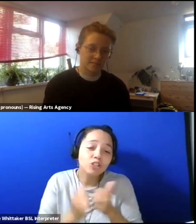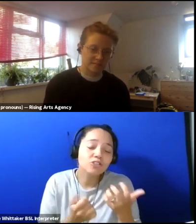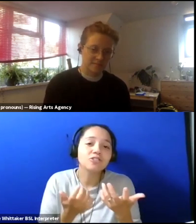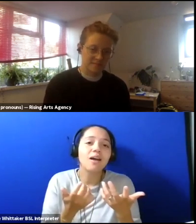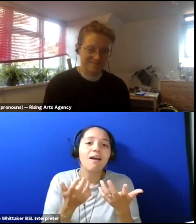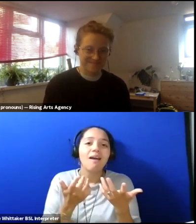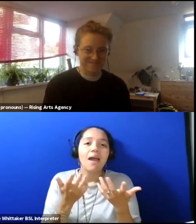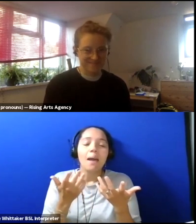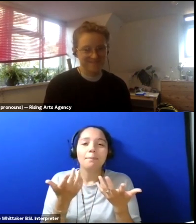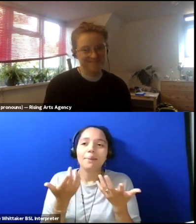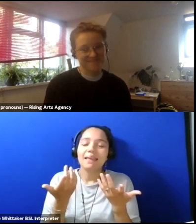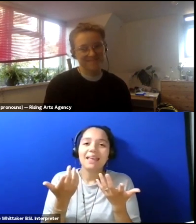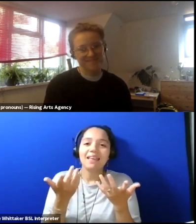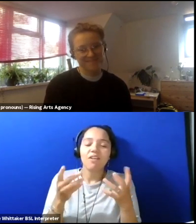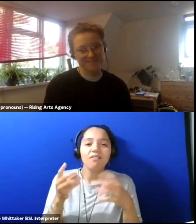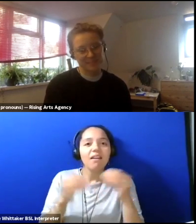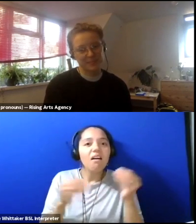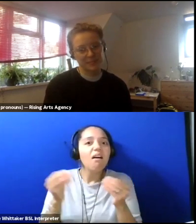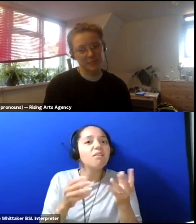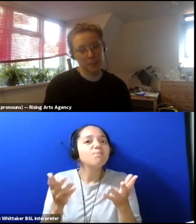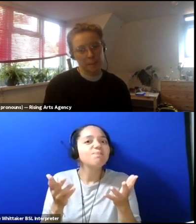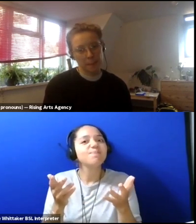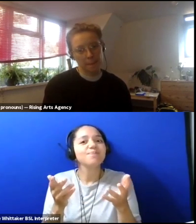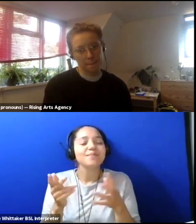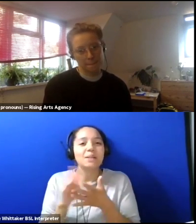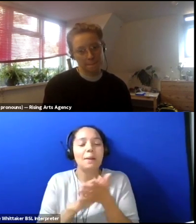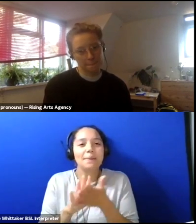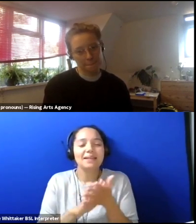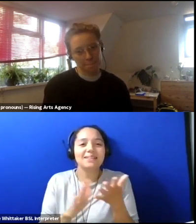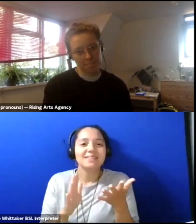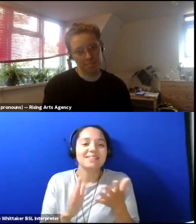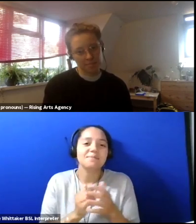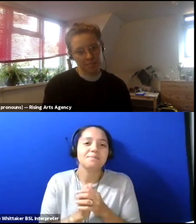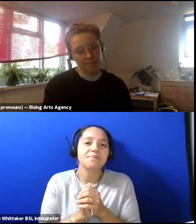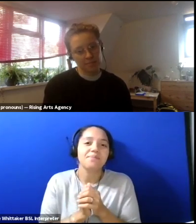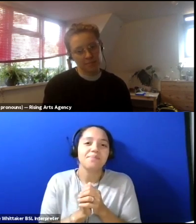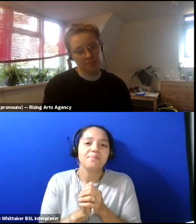very horizontal, which we want to remain, but it also meant that it was maybe not